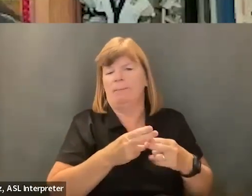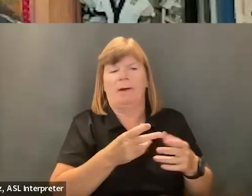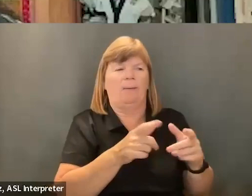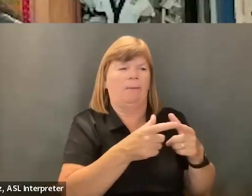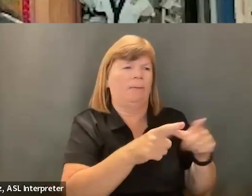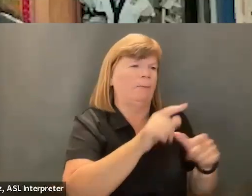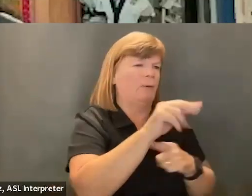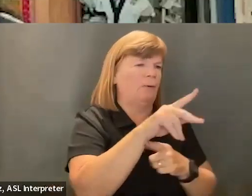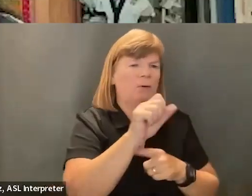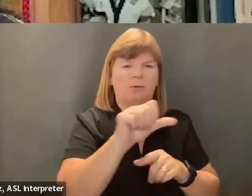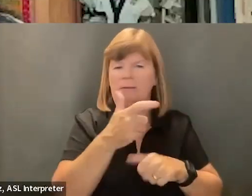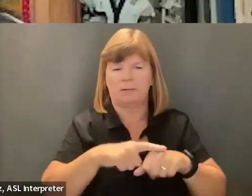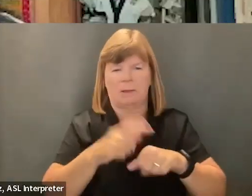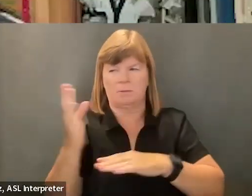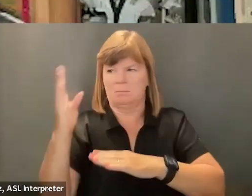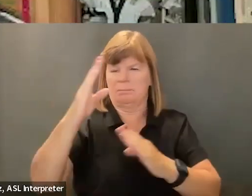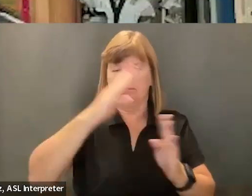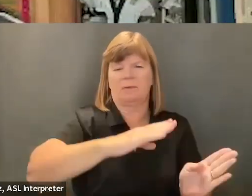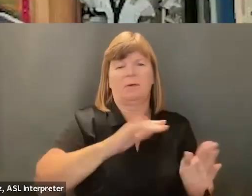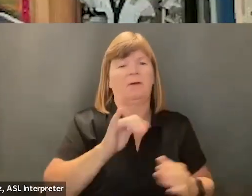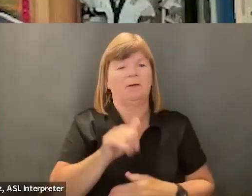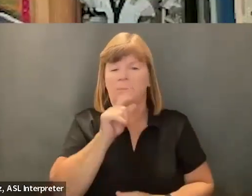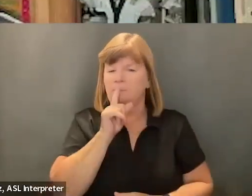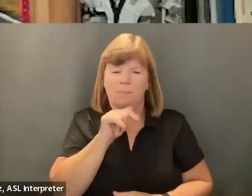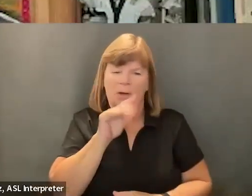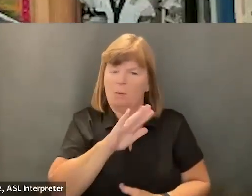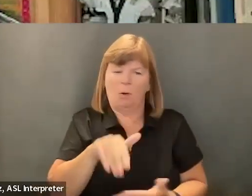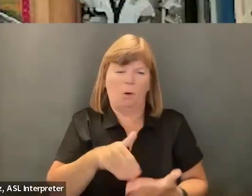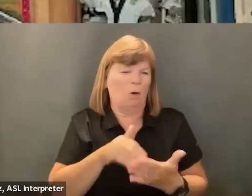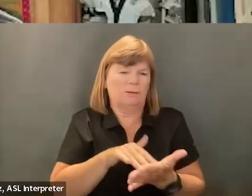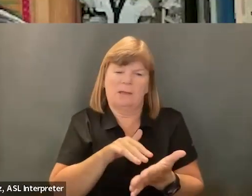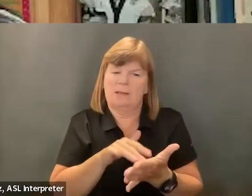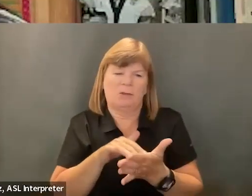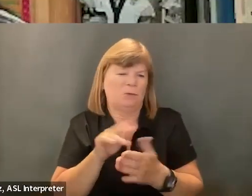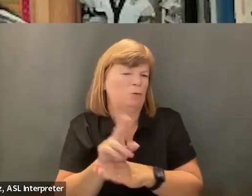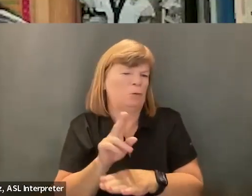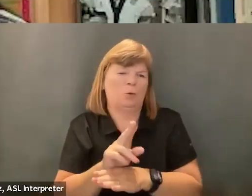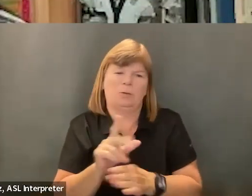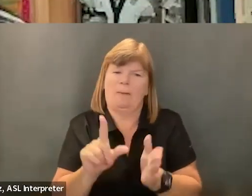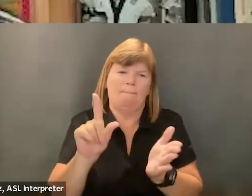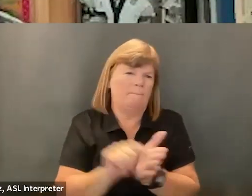times of the day and these were not all studies that were using uh published materials they